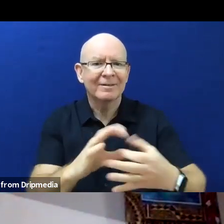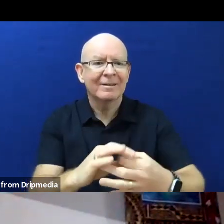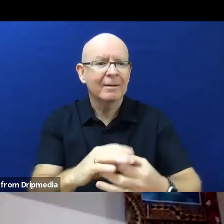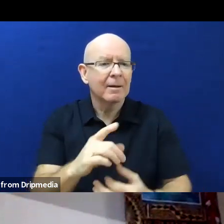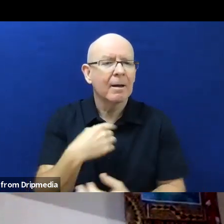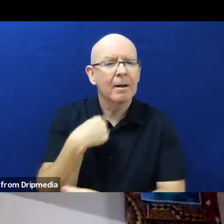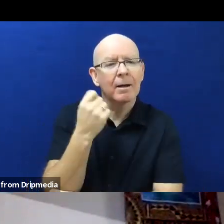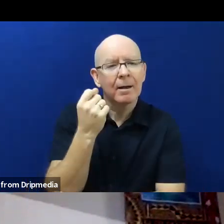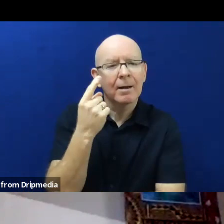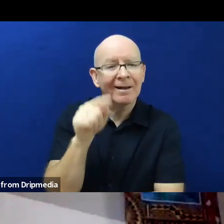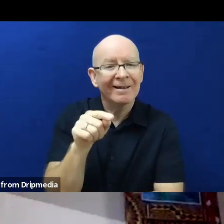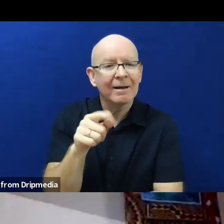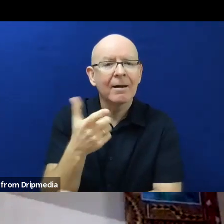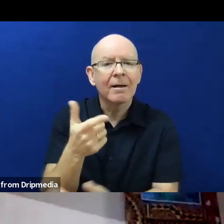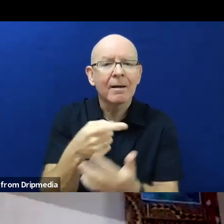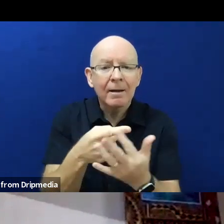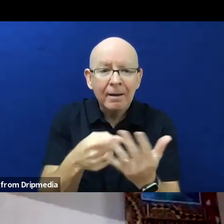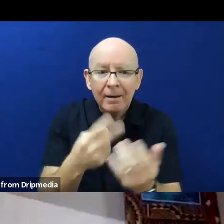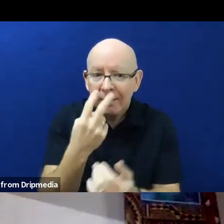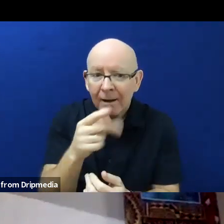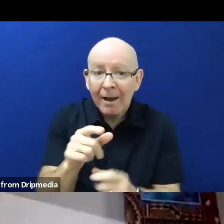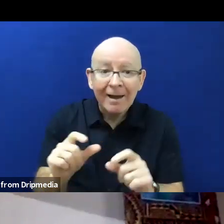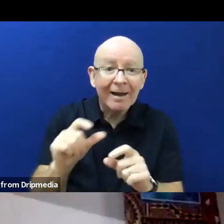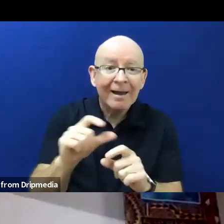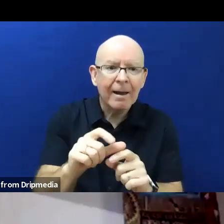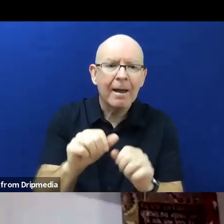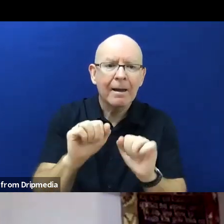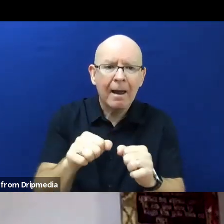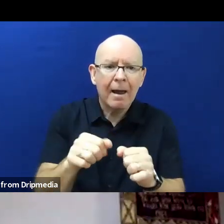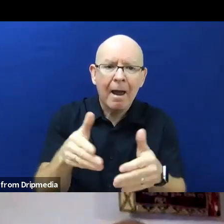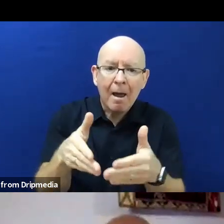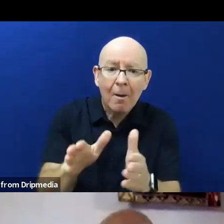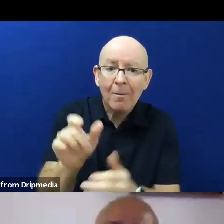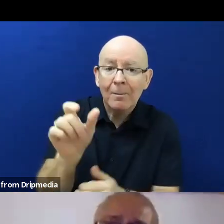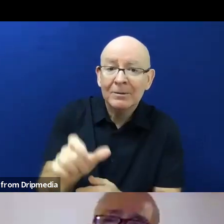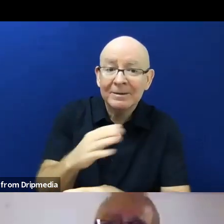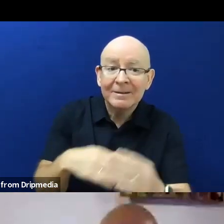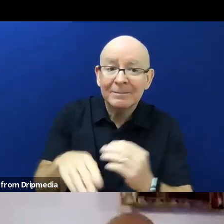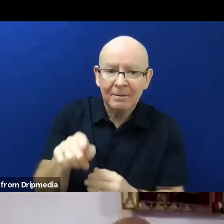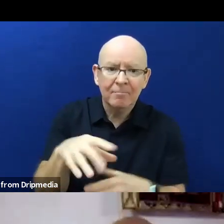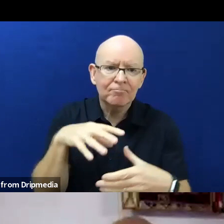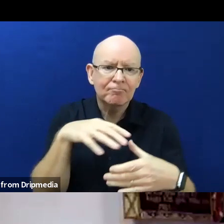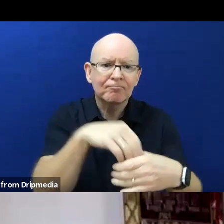however it's important to remember countries are in different places in terms of social protection